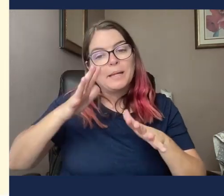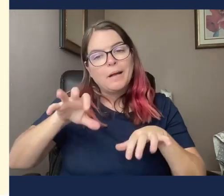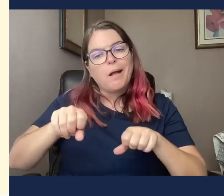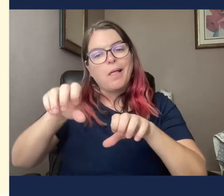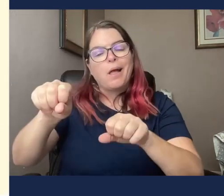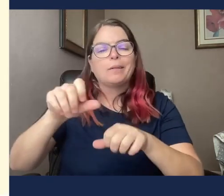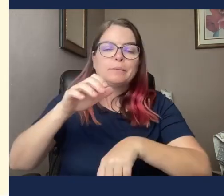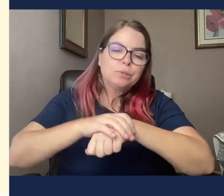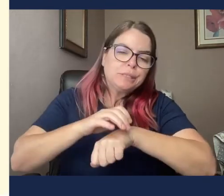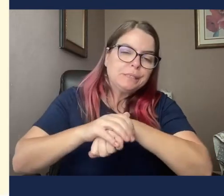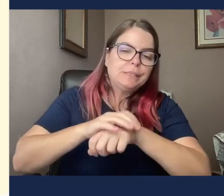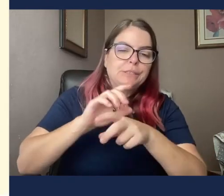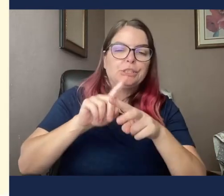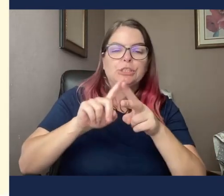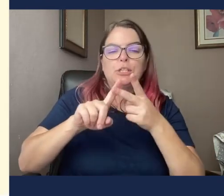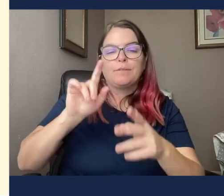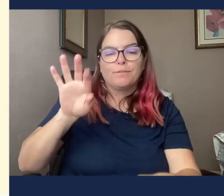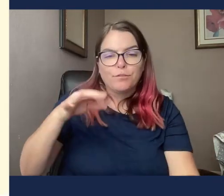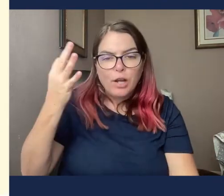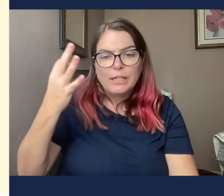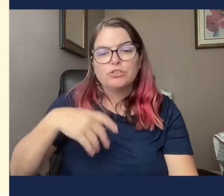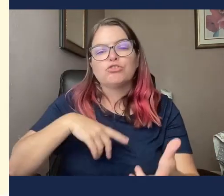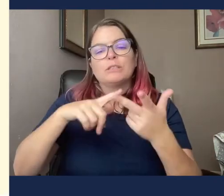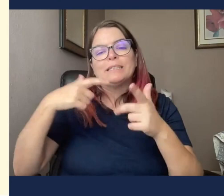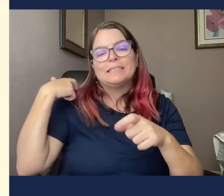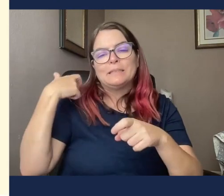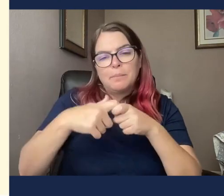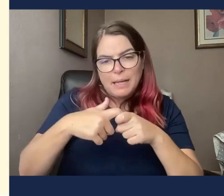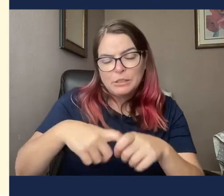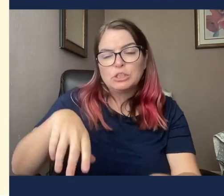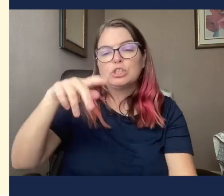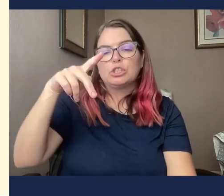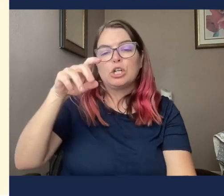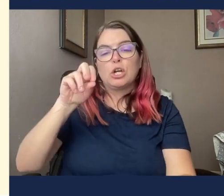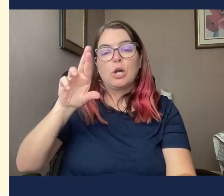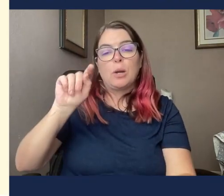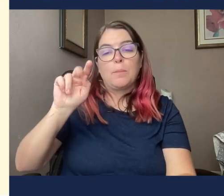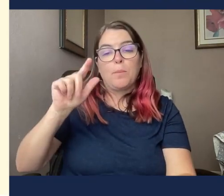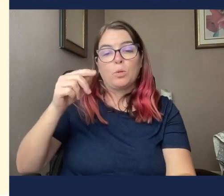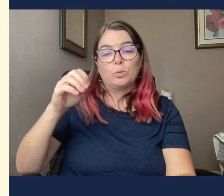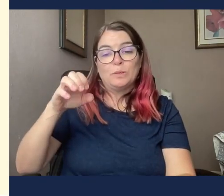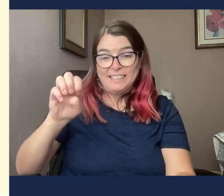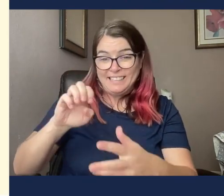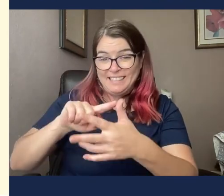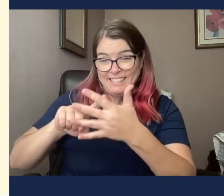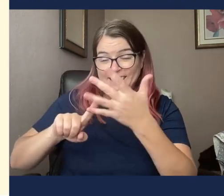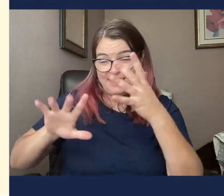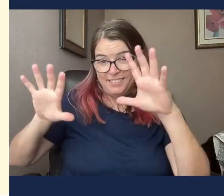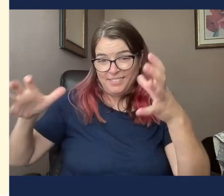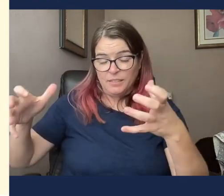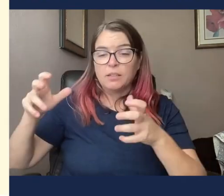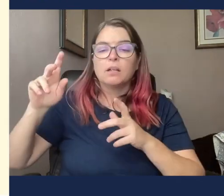lens we get government policies like the Muslim ban. The Muslim watch list. Which has millions